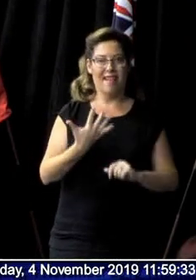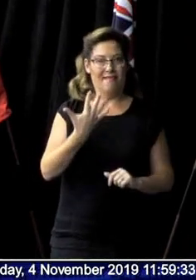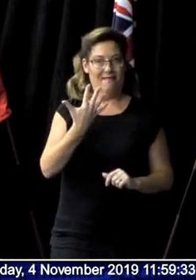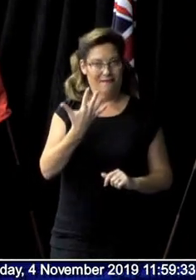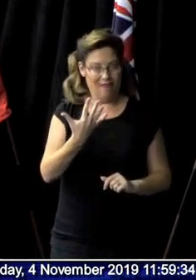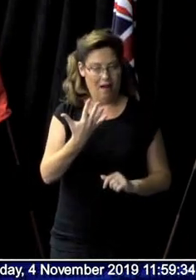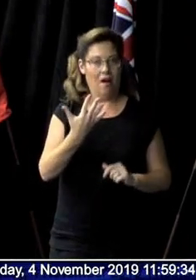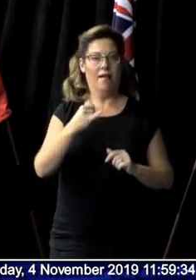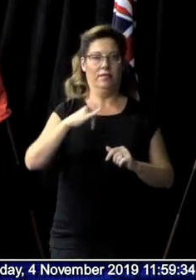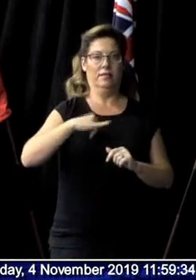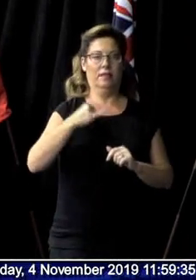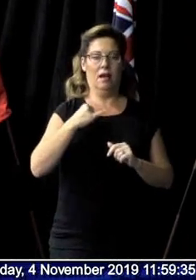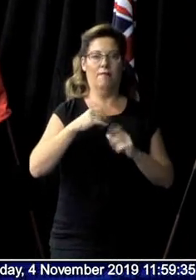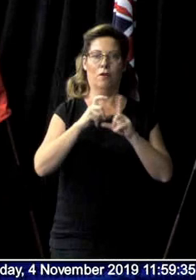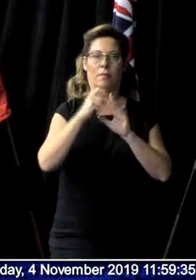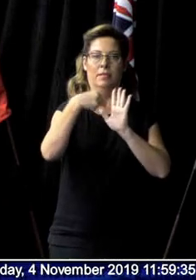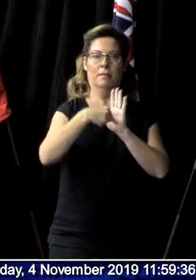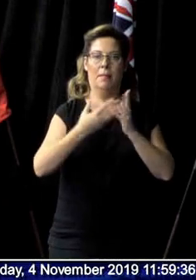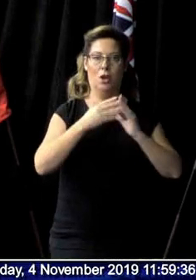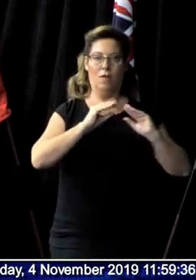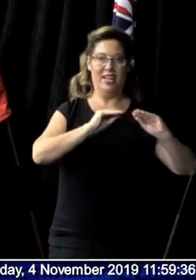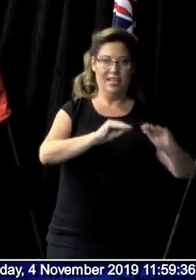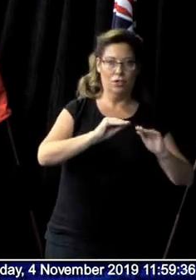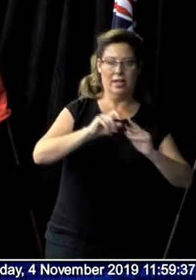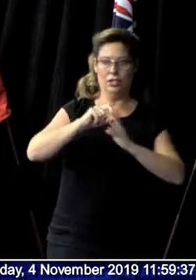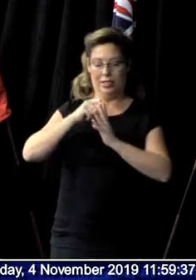and the office of Assistant Director General, Disability and Inclusion,